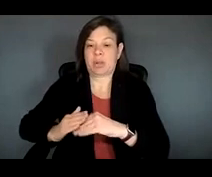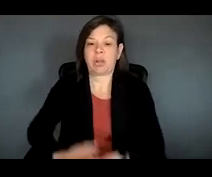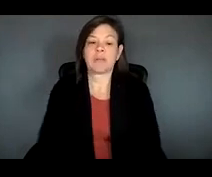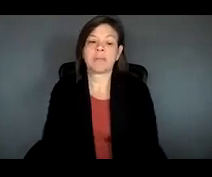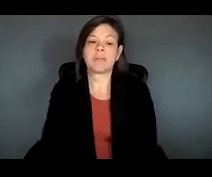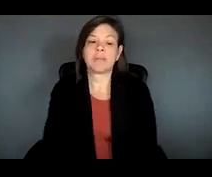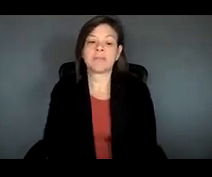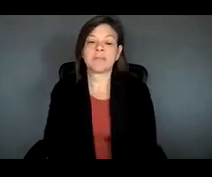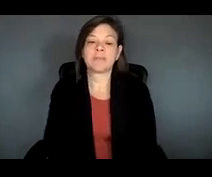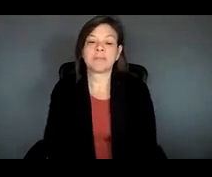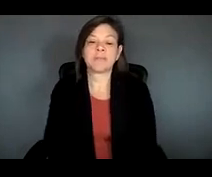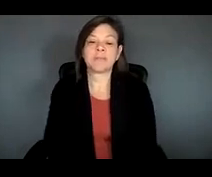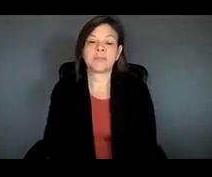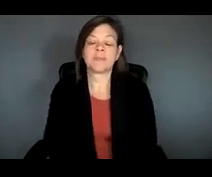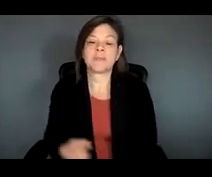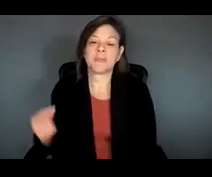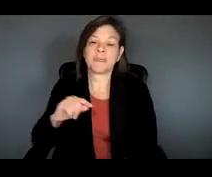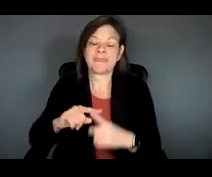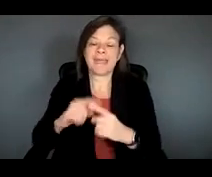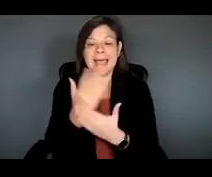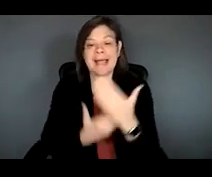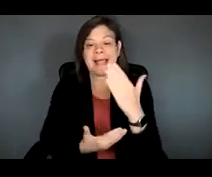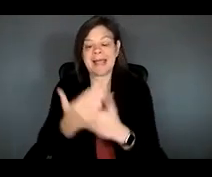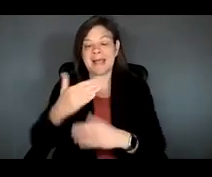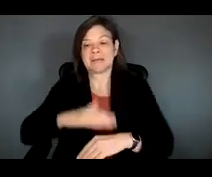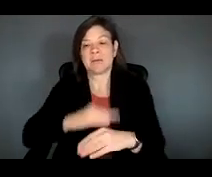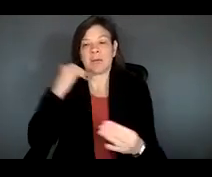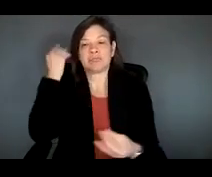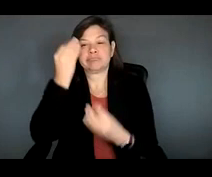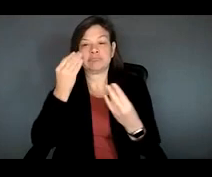So back to that hands on, really thinking about that hands on piece.